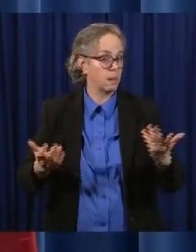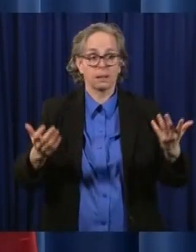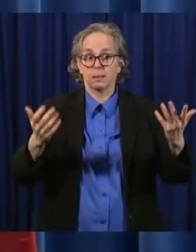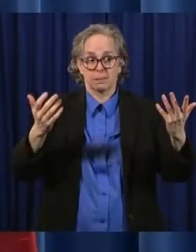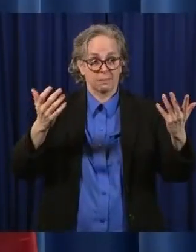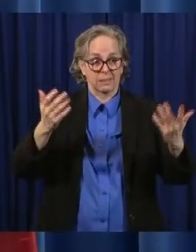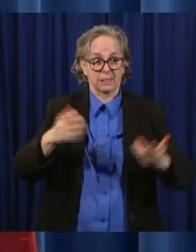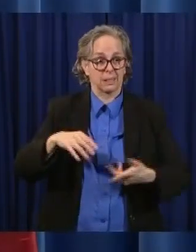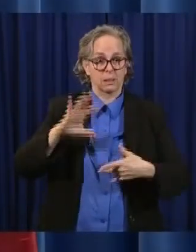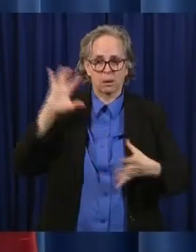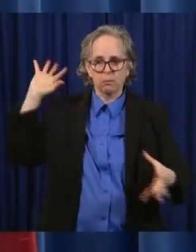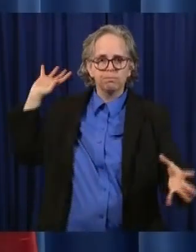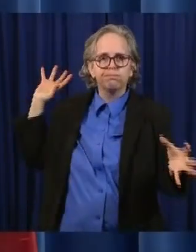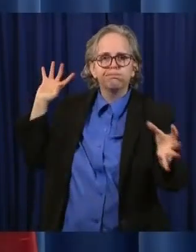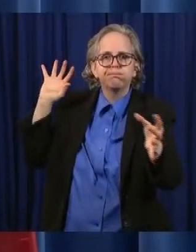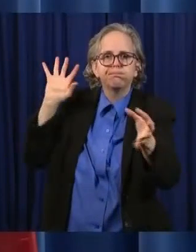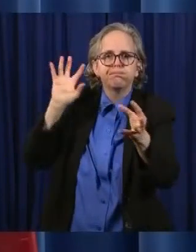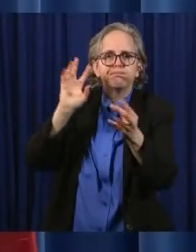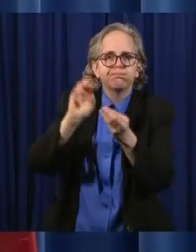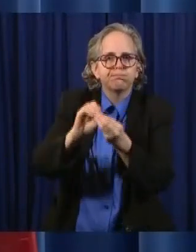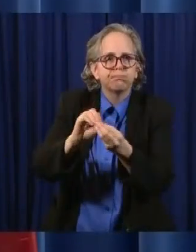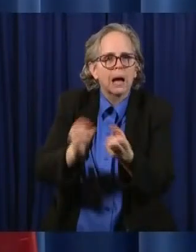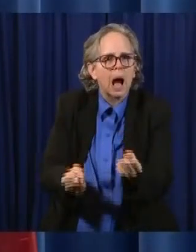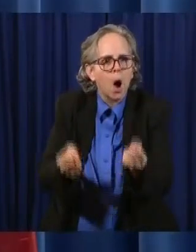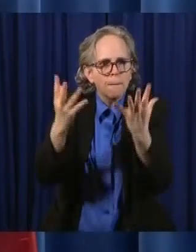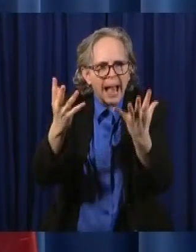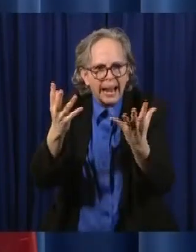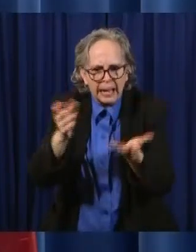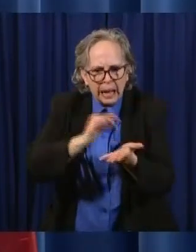GENDER. AGAIN, MANY OF THESE THINGS YOU